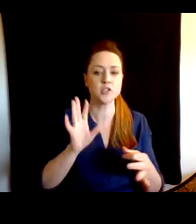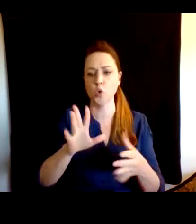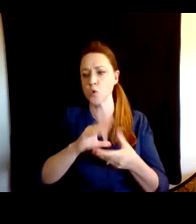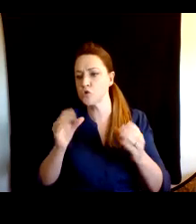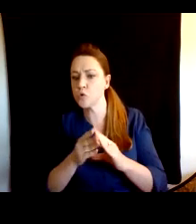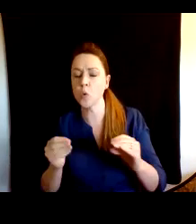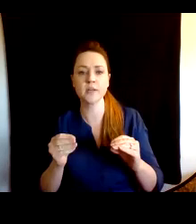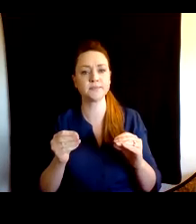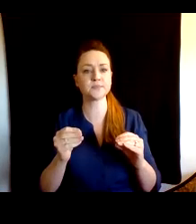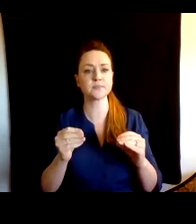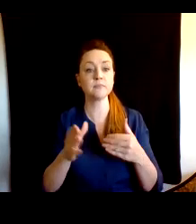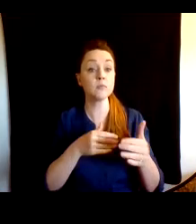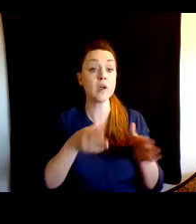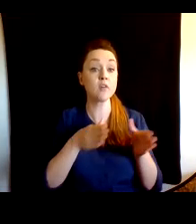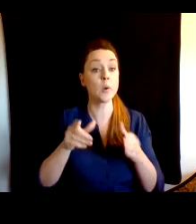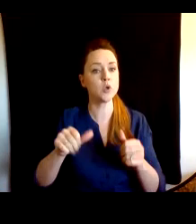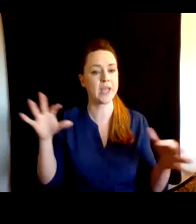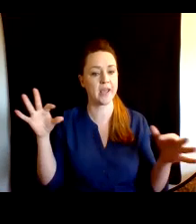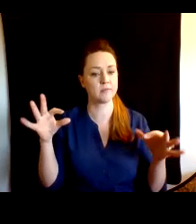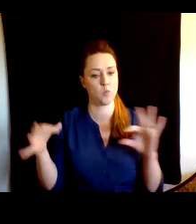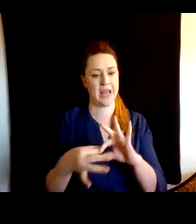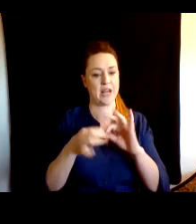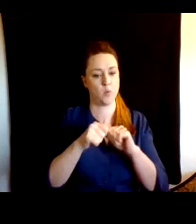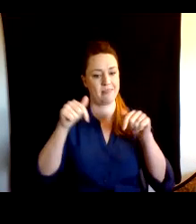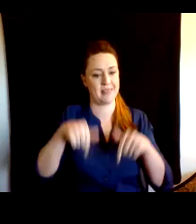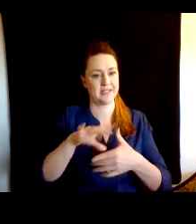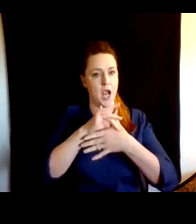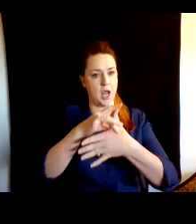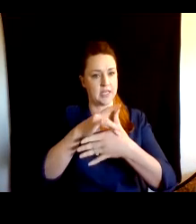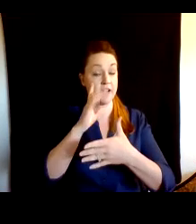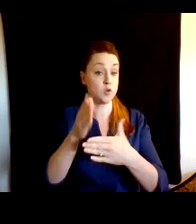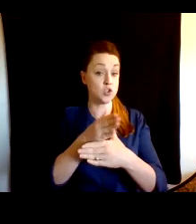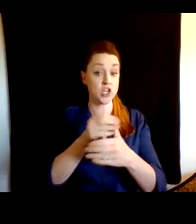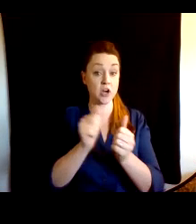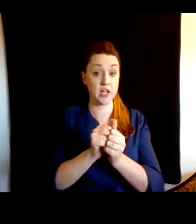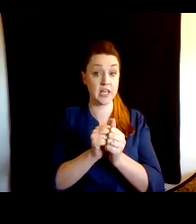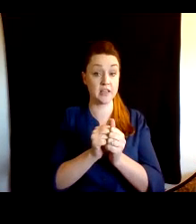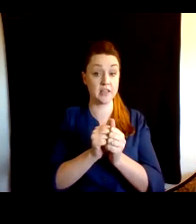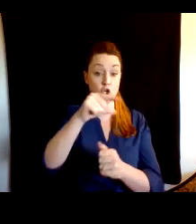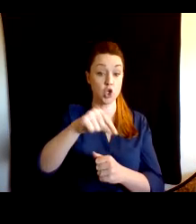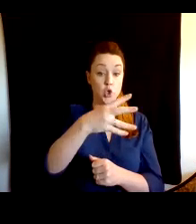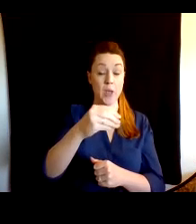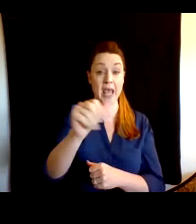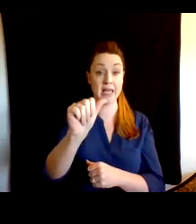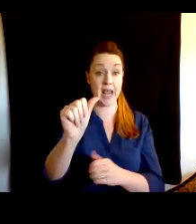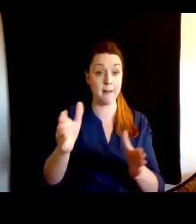and any ways that you relate to the content. If you could share that in the Q&A box, that way you can do it in a way that is semi confidential